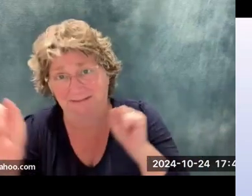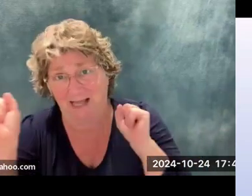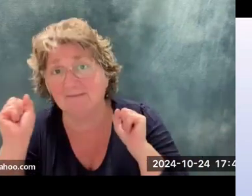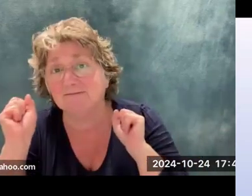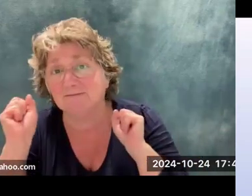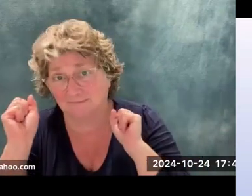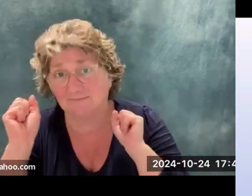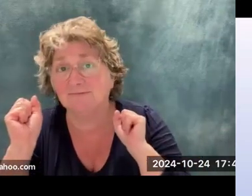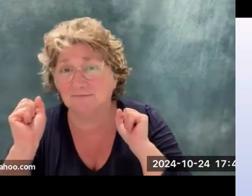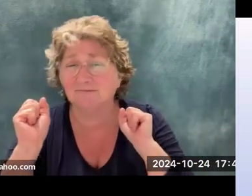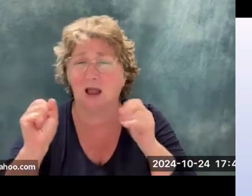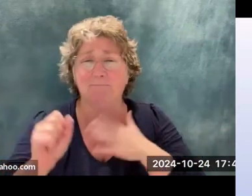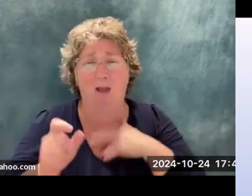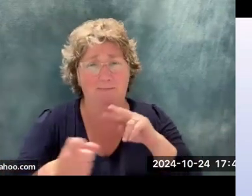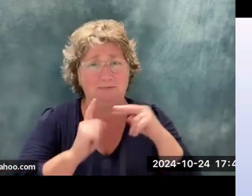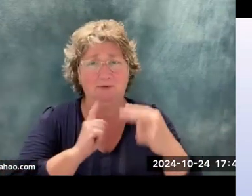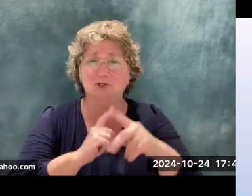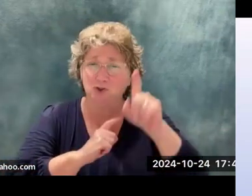should vaccinate children and adults equally.